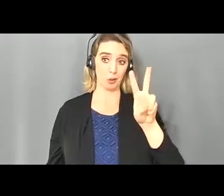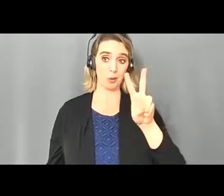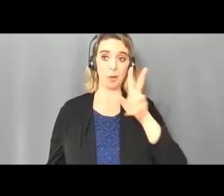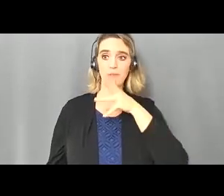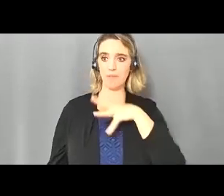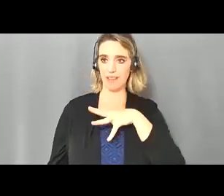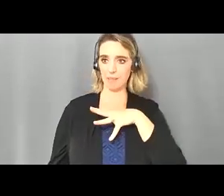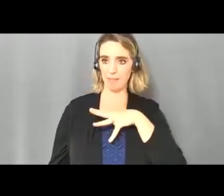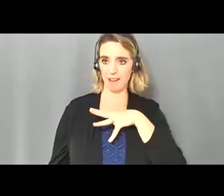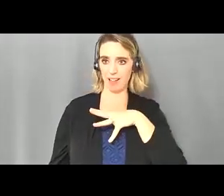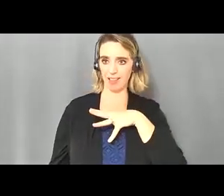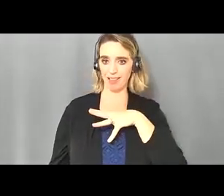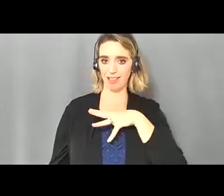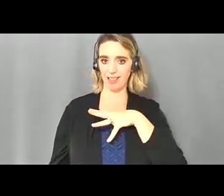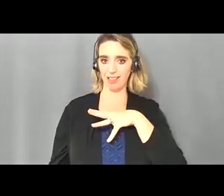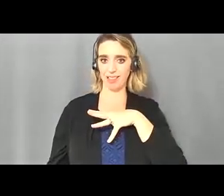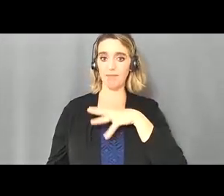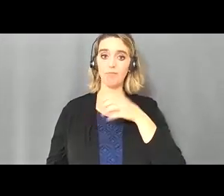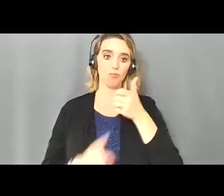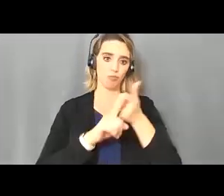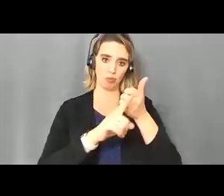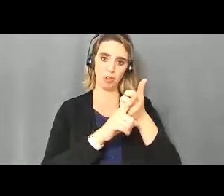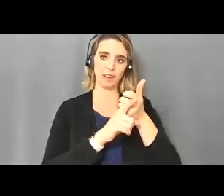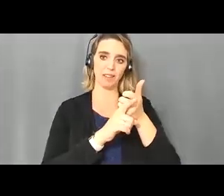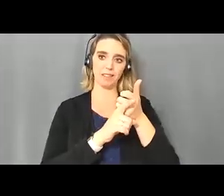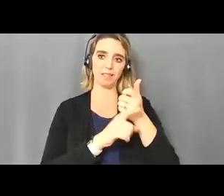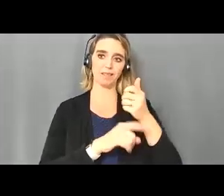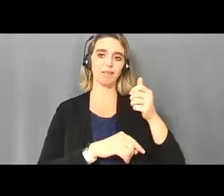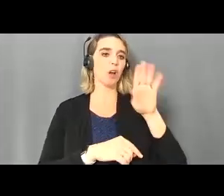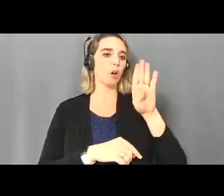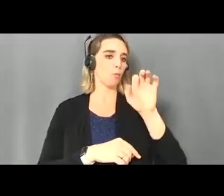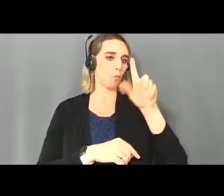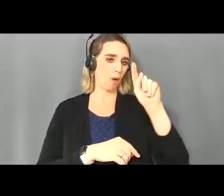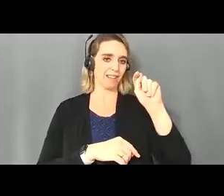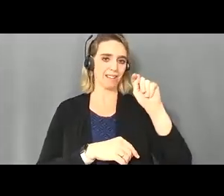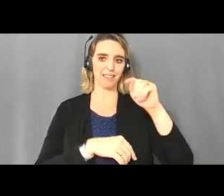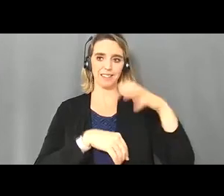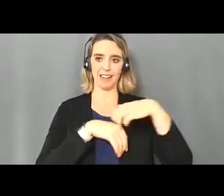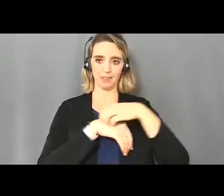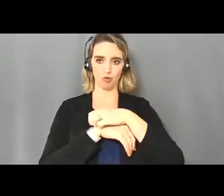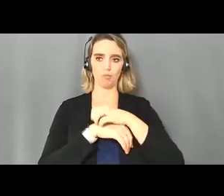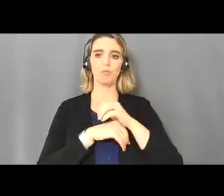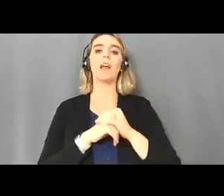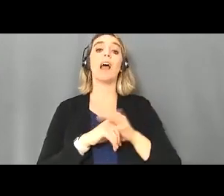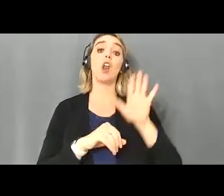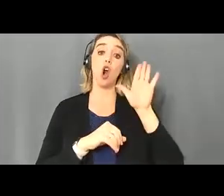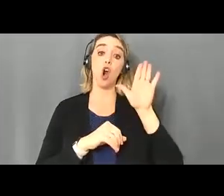who came to us with a new diagnosis of breast cancer. And her primary care physician